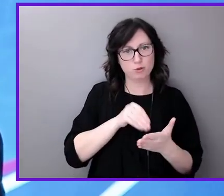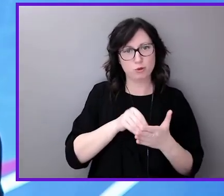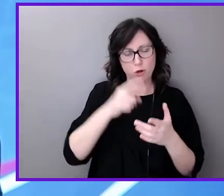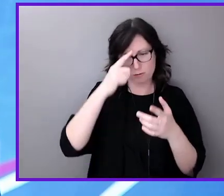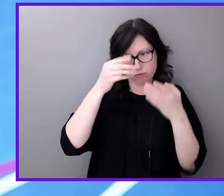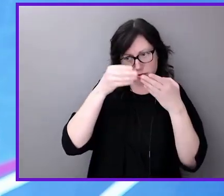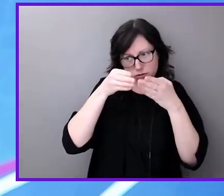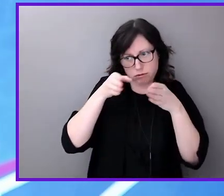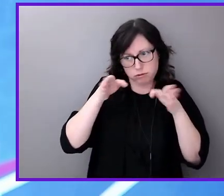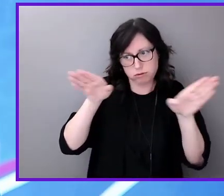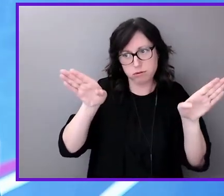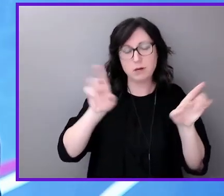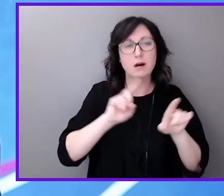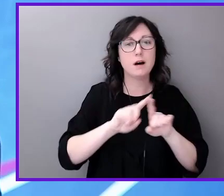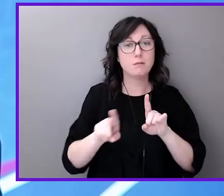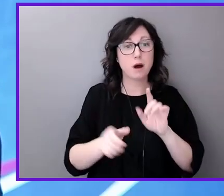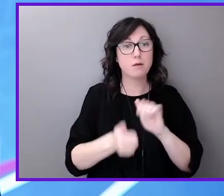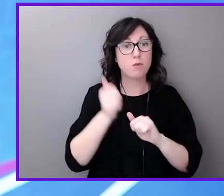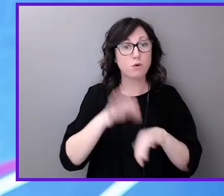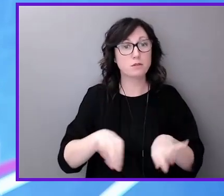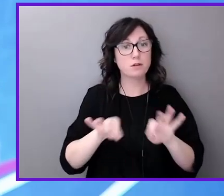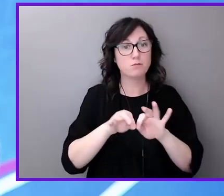in recent years was the creation of the Creating,